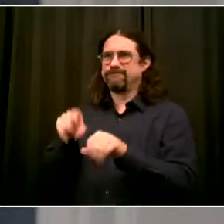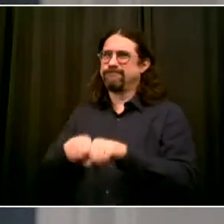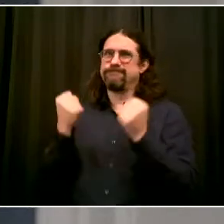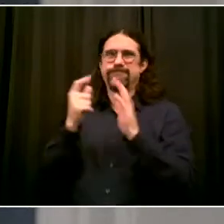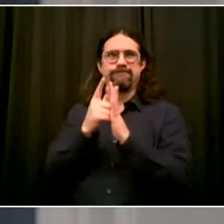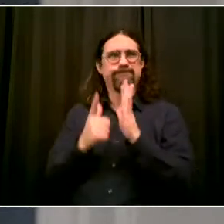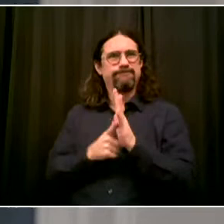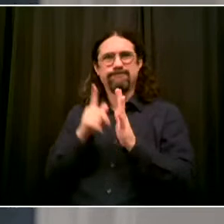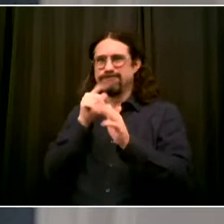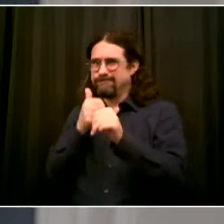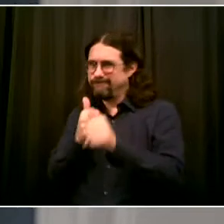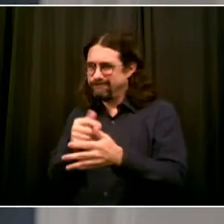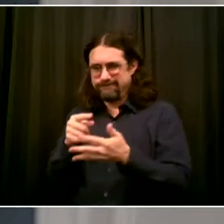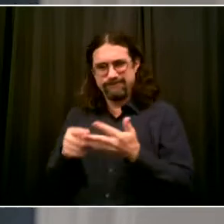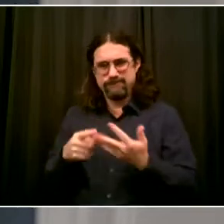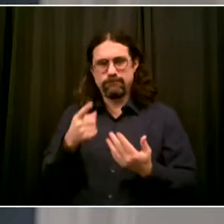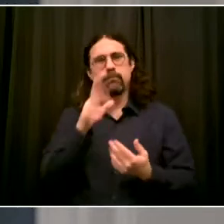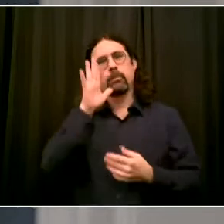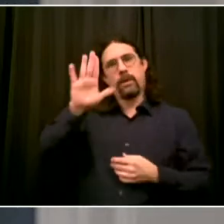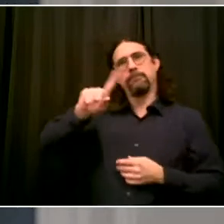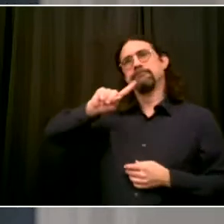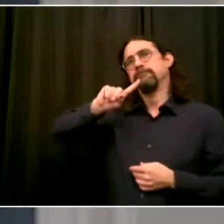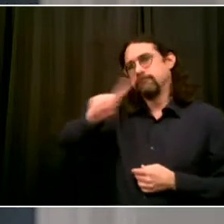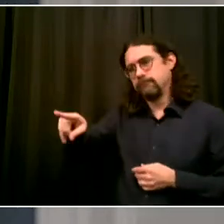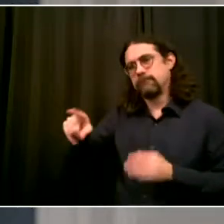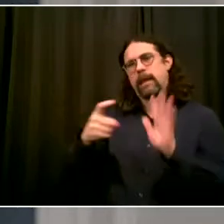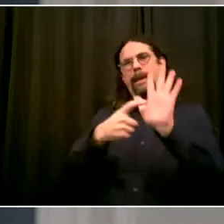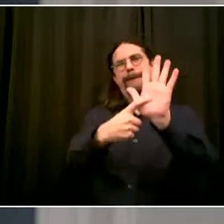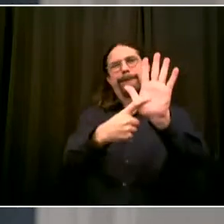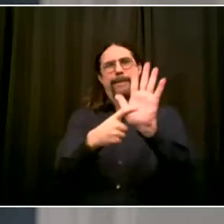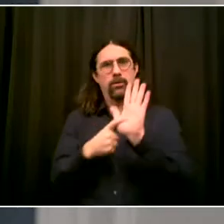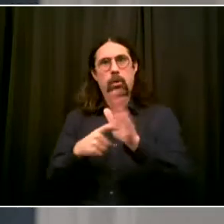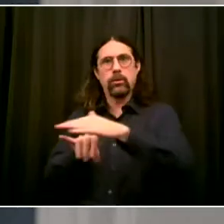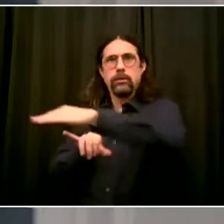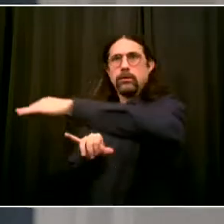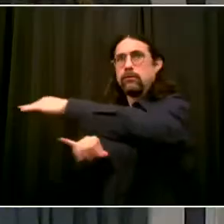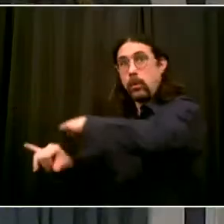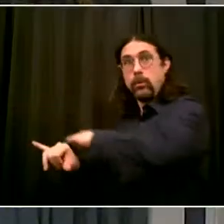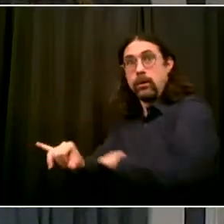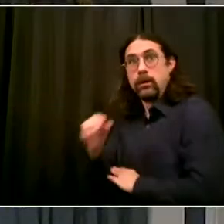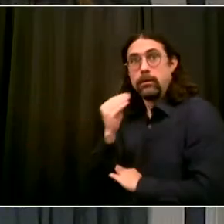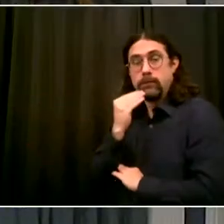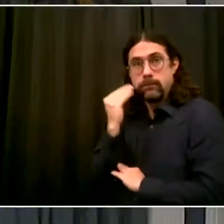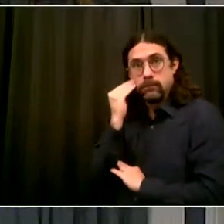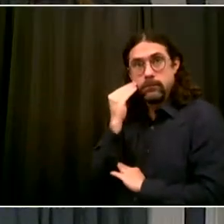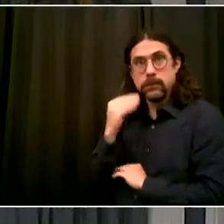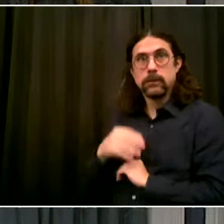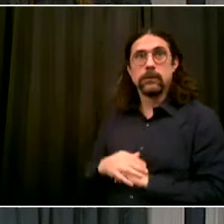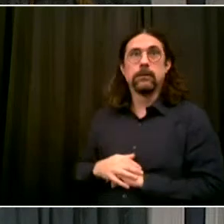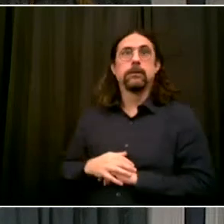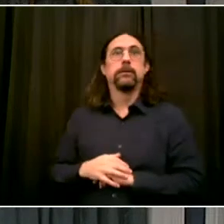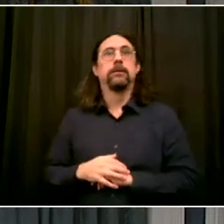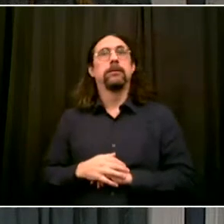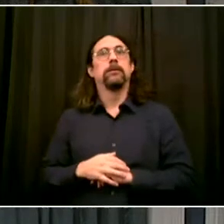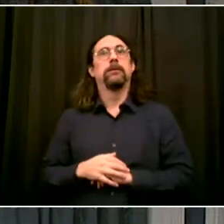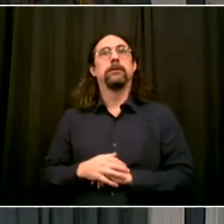VIOLATE THE MANDATORY QUARANTINE, THERE IS LEGAL ACTION TAKEN AGAINST YOU. MORE THAN LIKELY